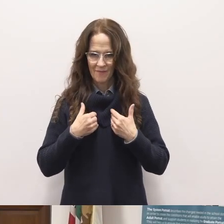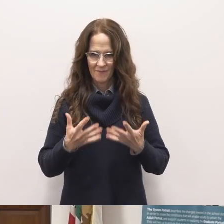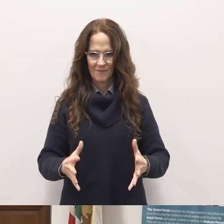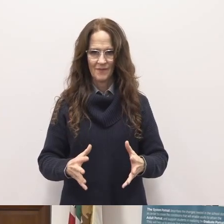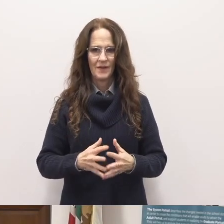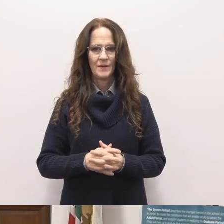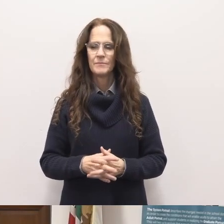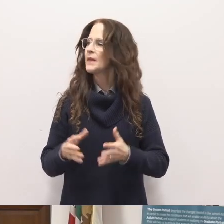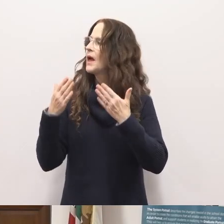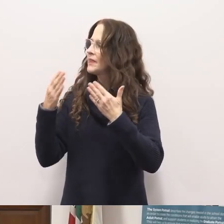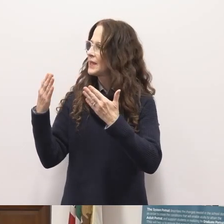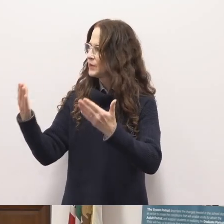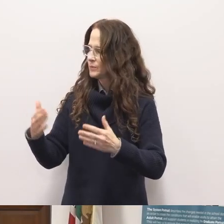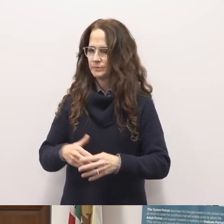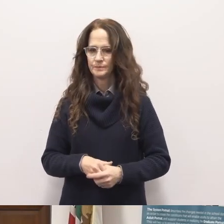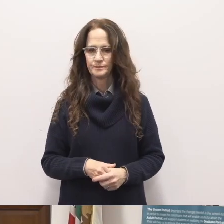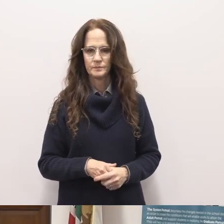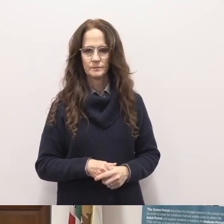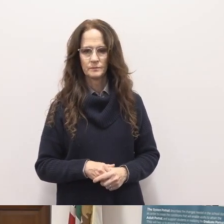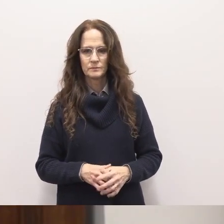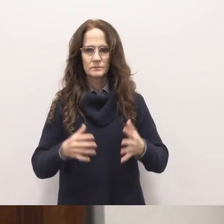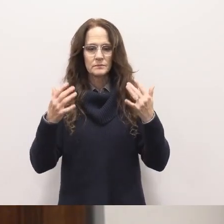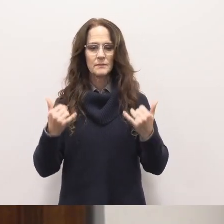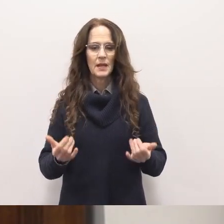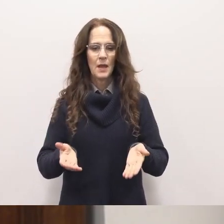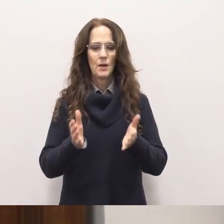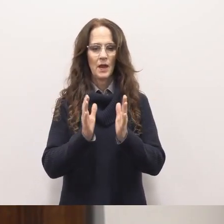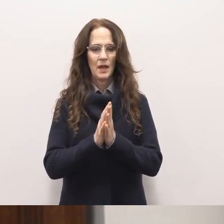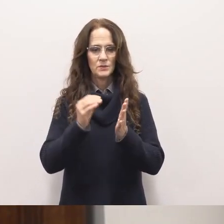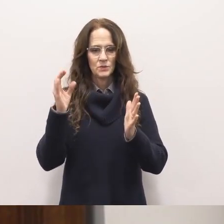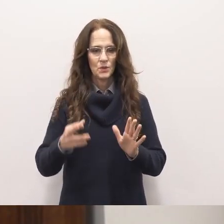Thank you. I will now ask our student representative